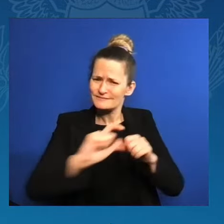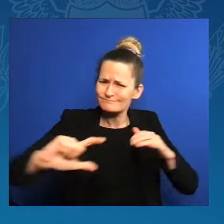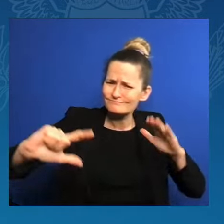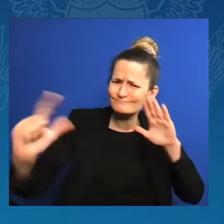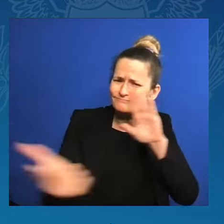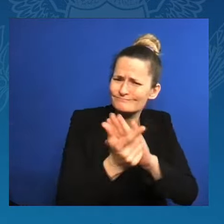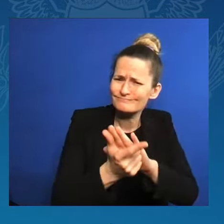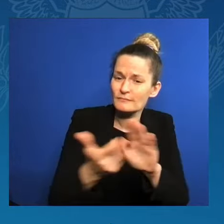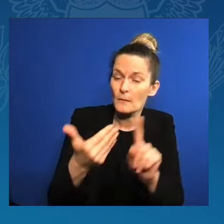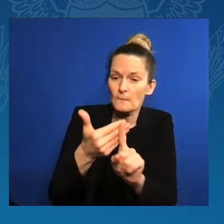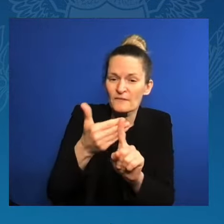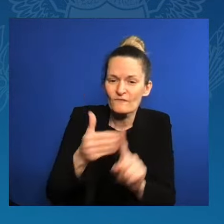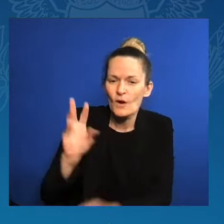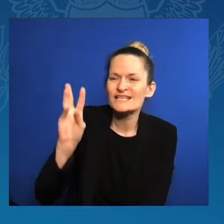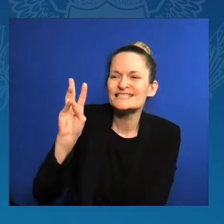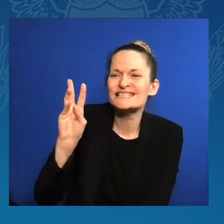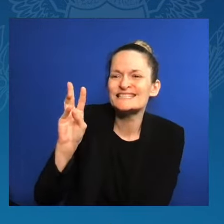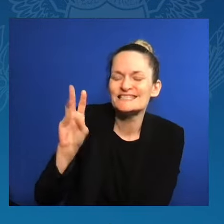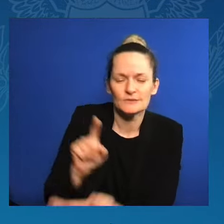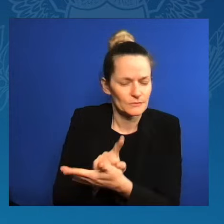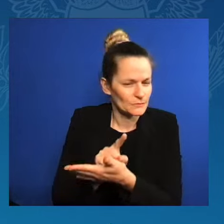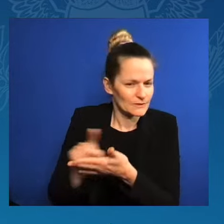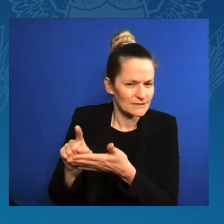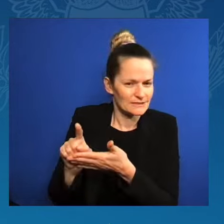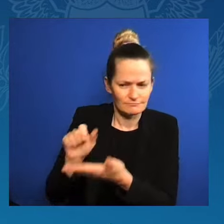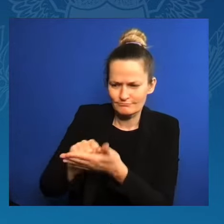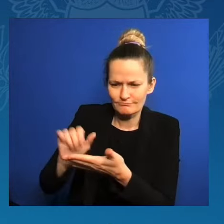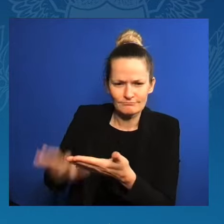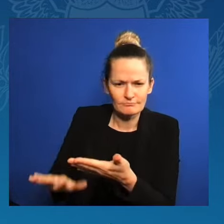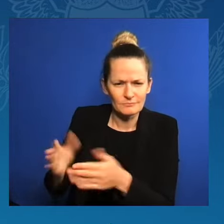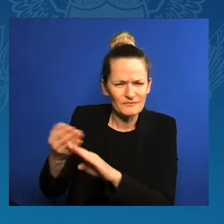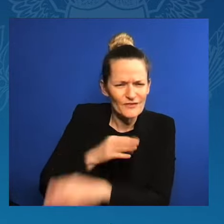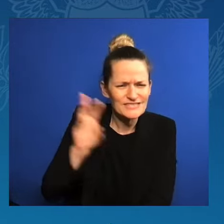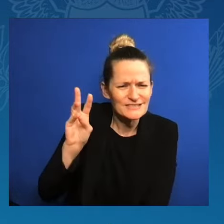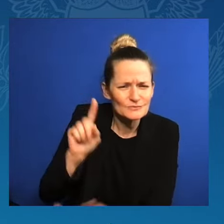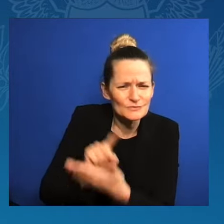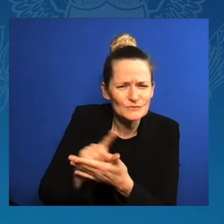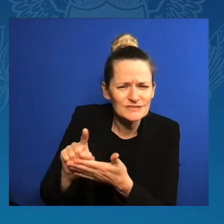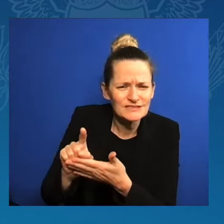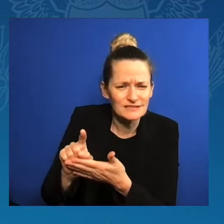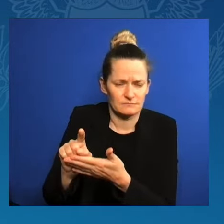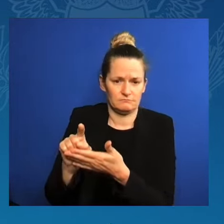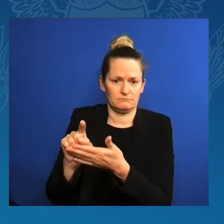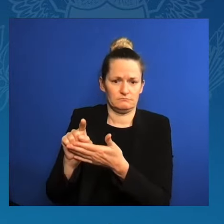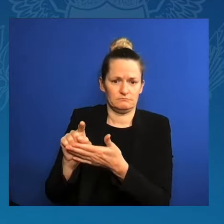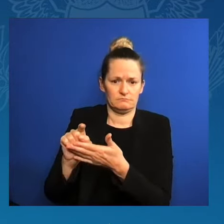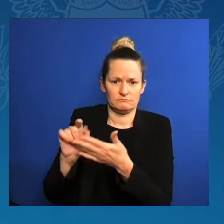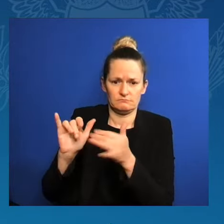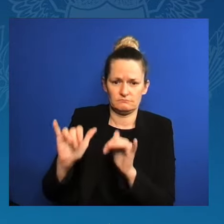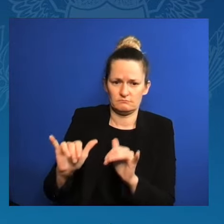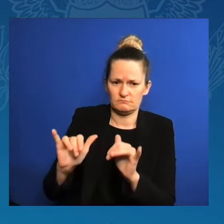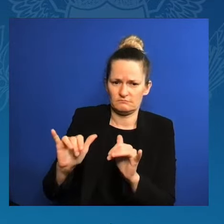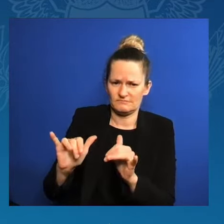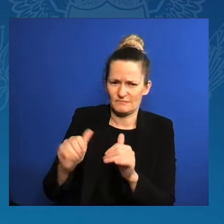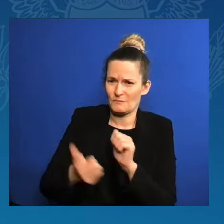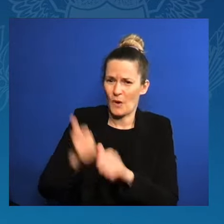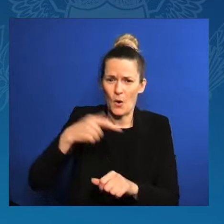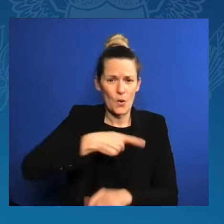the right to have and access to have an abortion. Now, what most of us here know is that many women don't even know